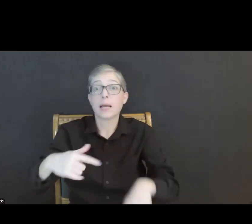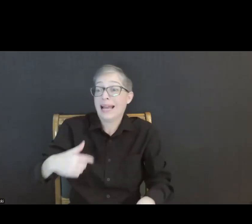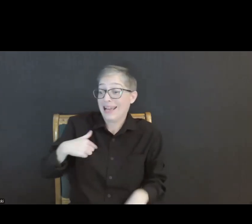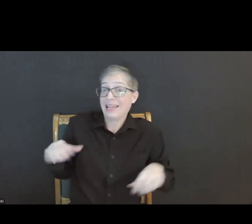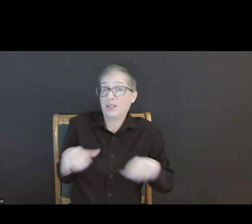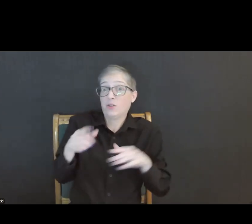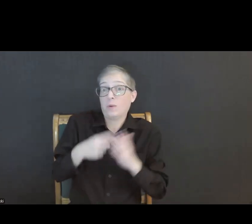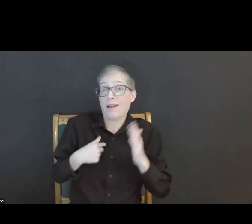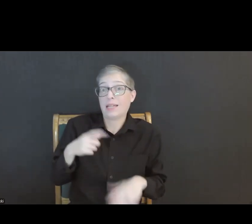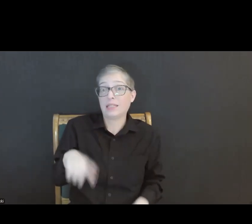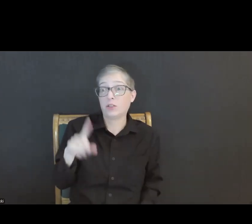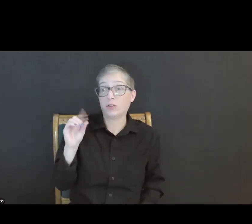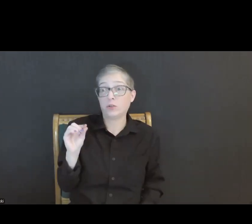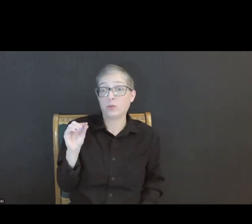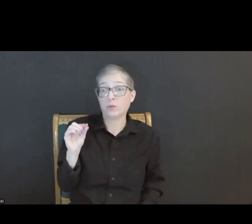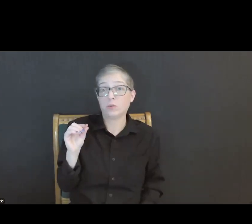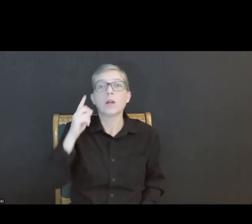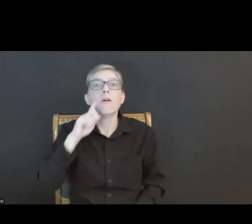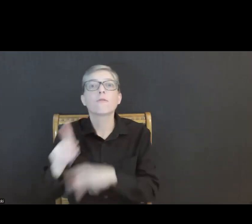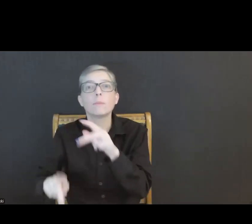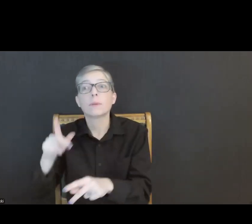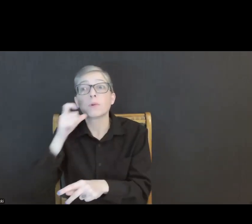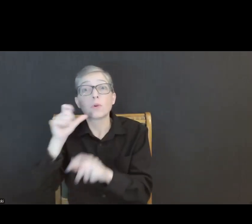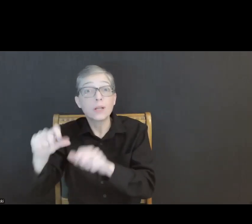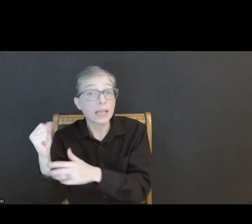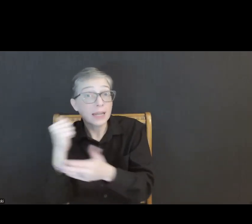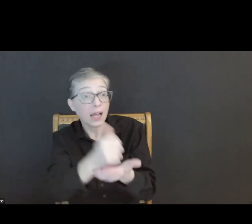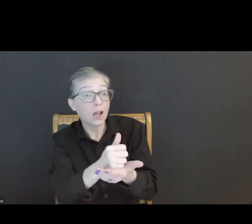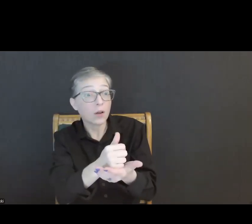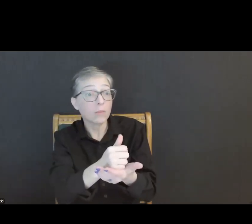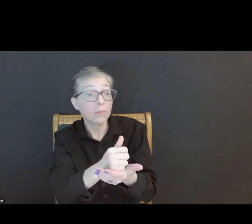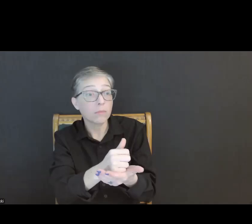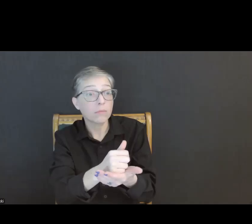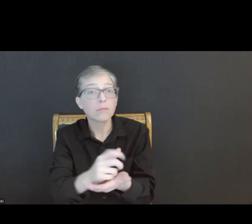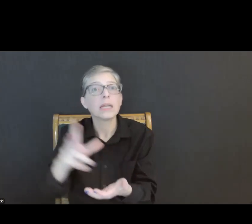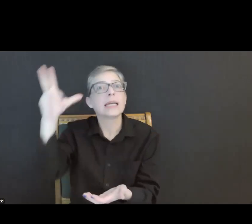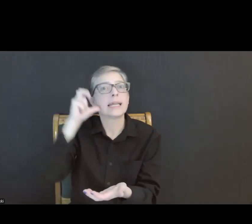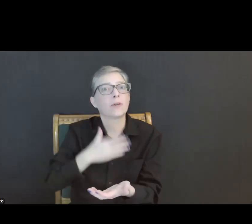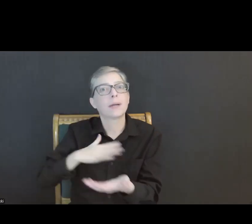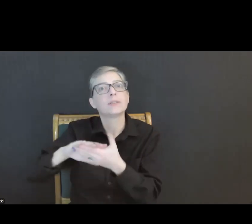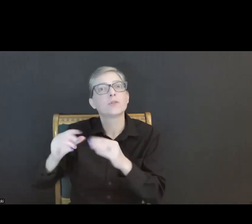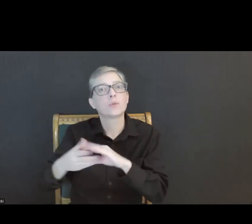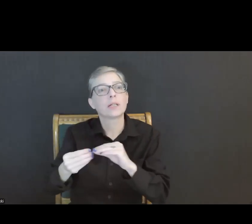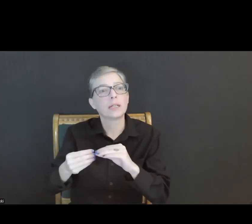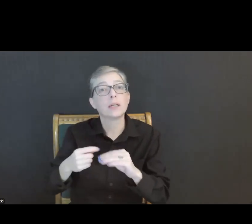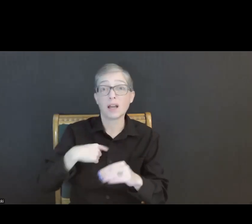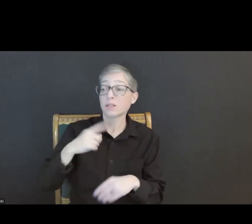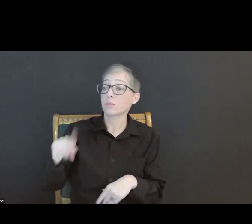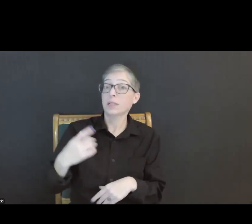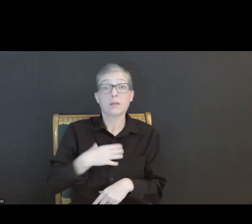are in position that can help hear my story and I just don't complain I come with a solution how